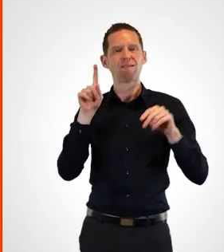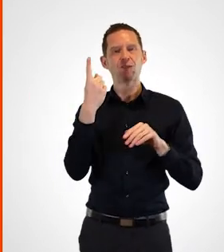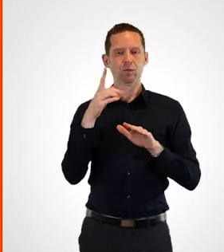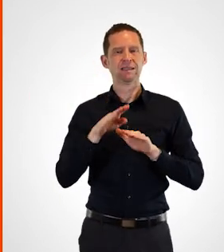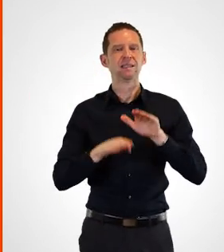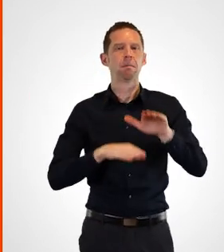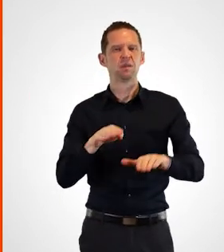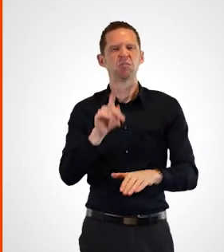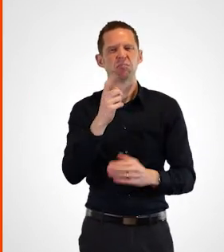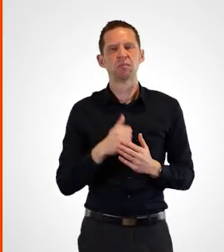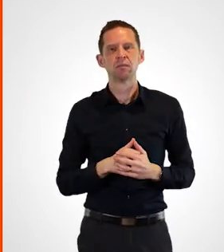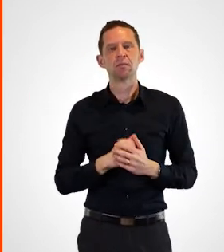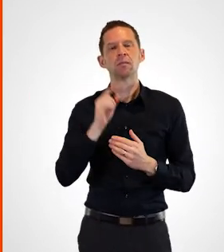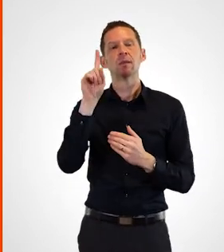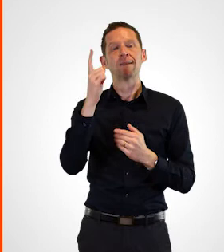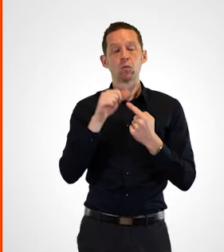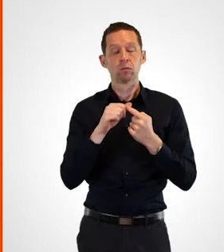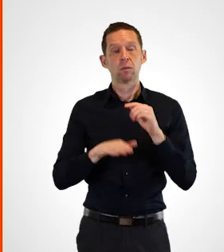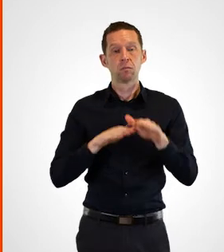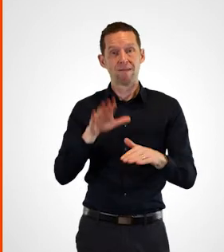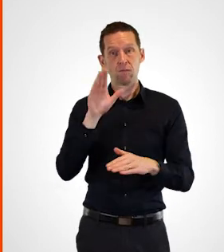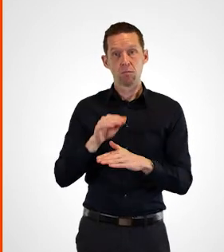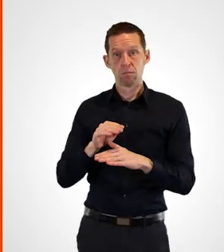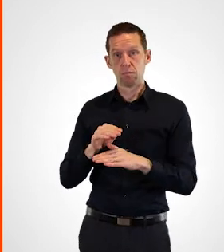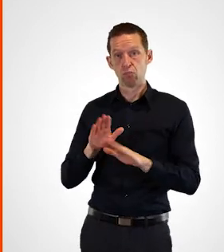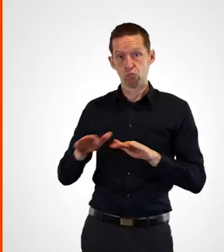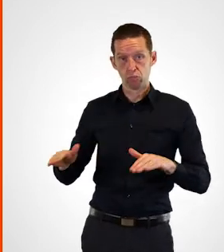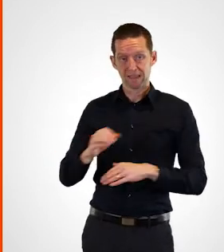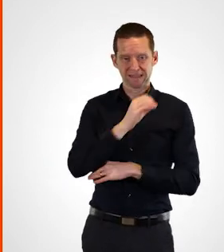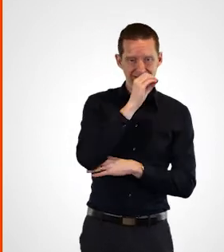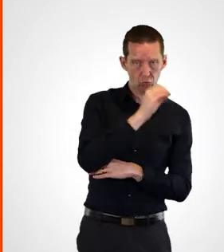and in first steps we'll be talking about children from ages zero to three.